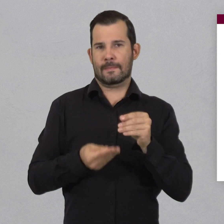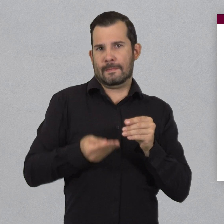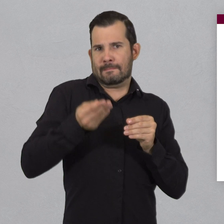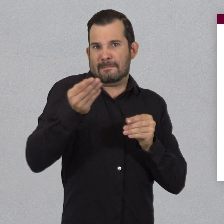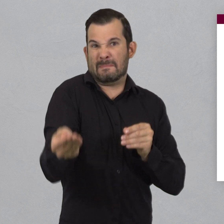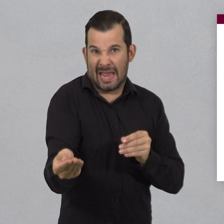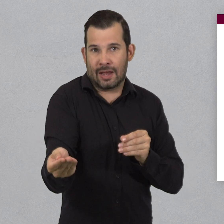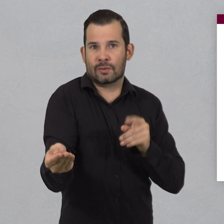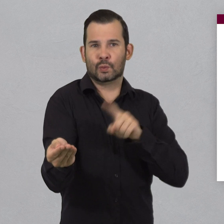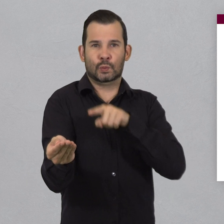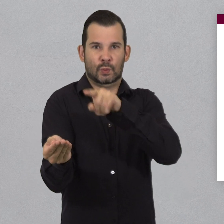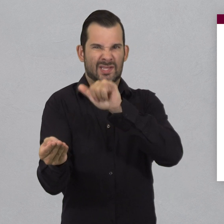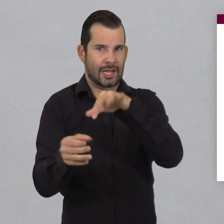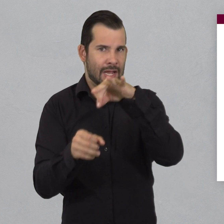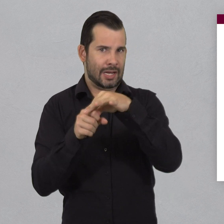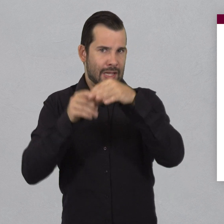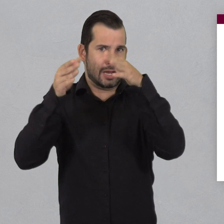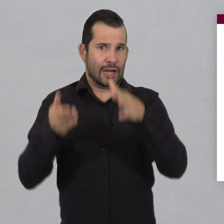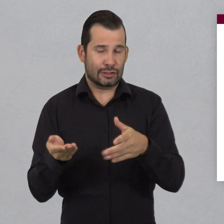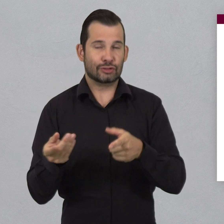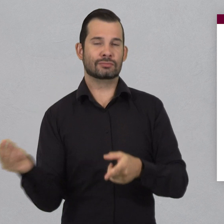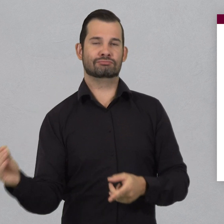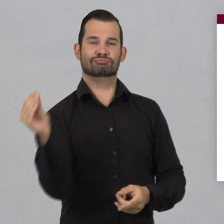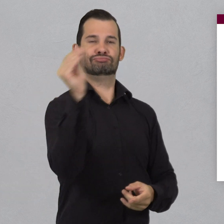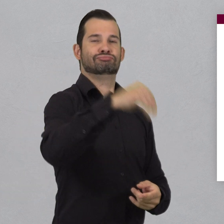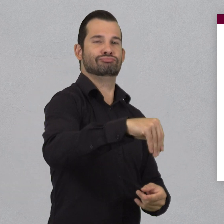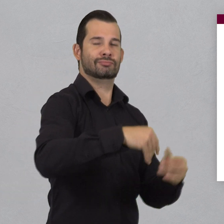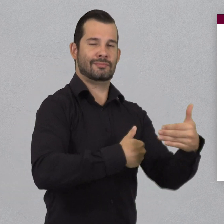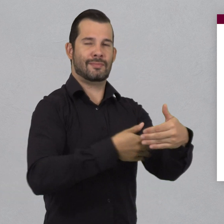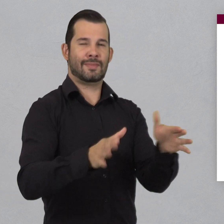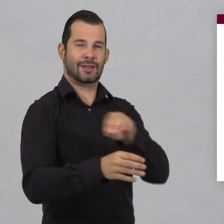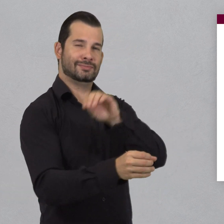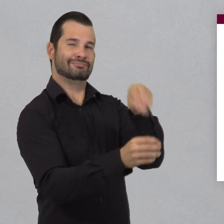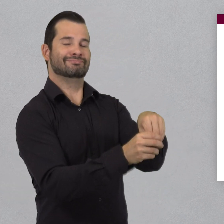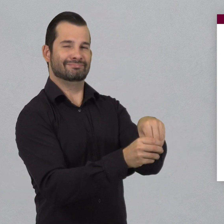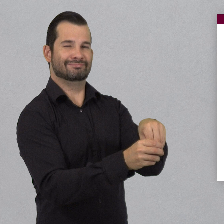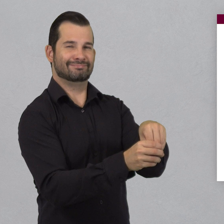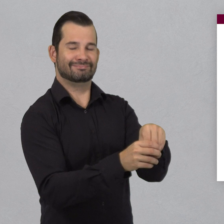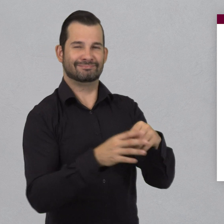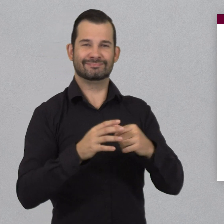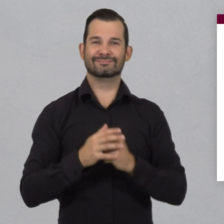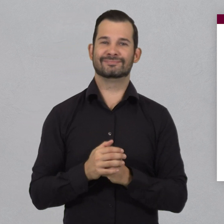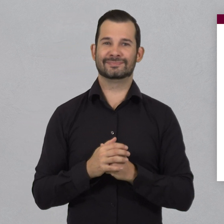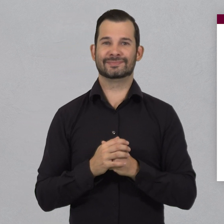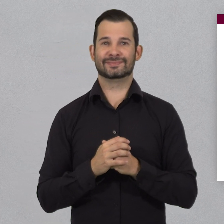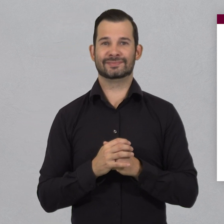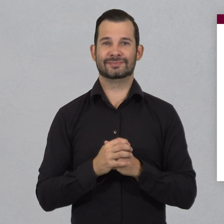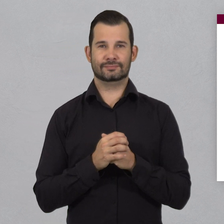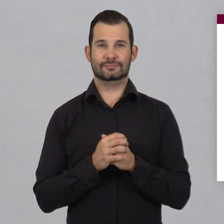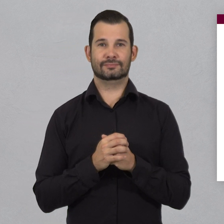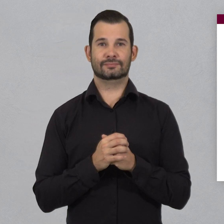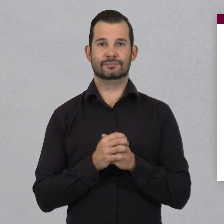with the serial number and gives the ballot back to the elector to put in the ballot box.